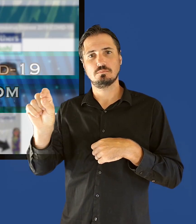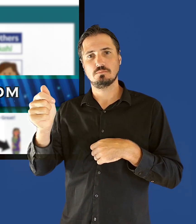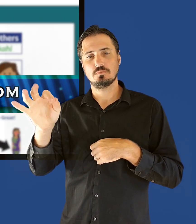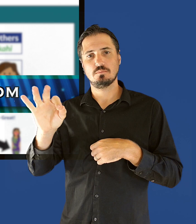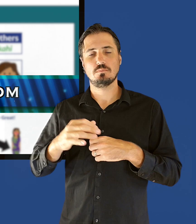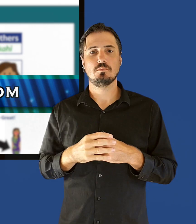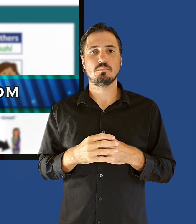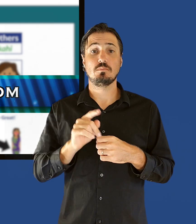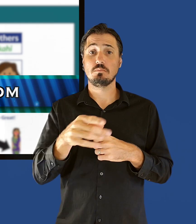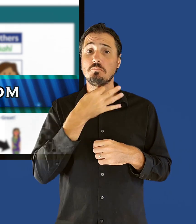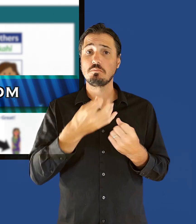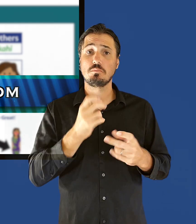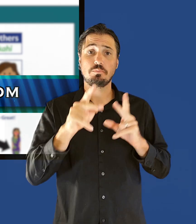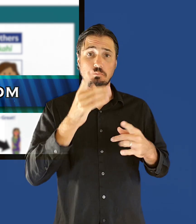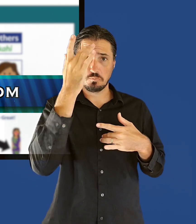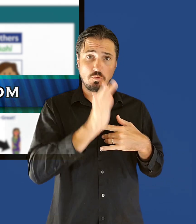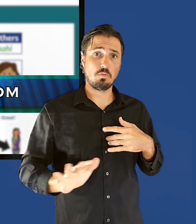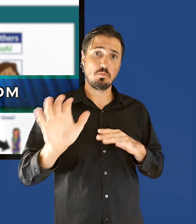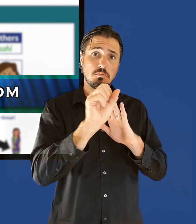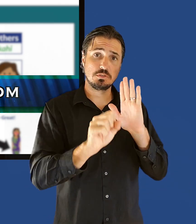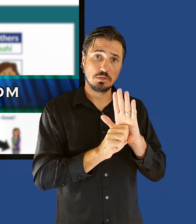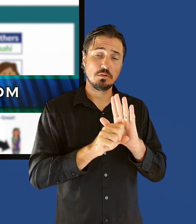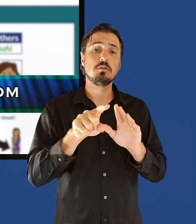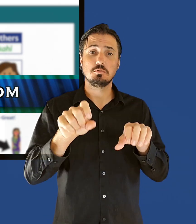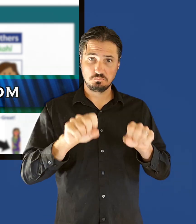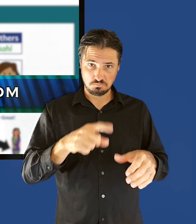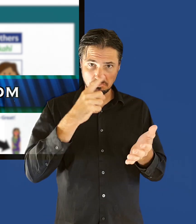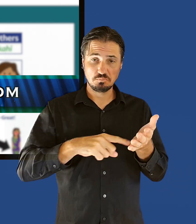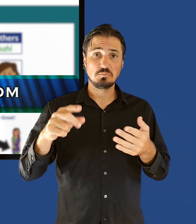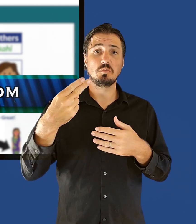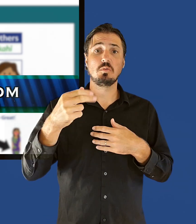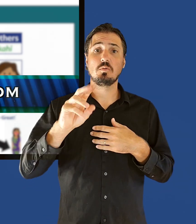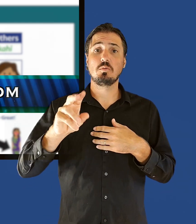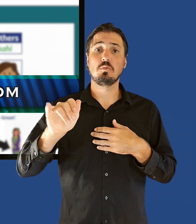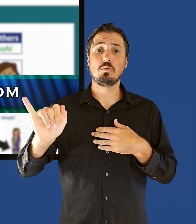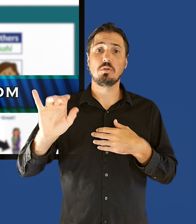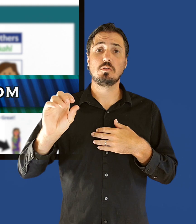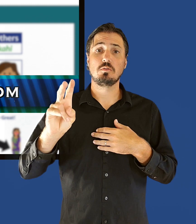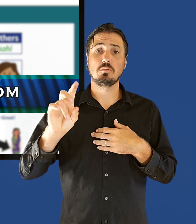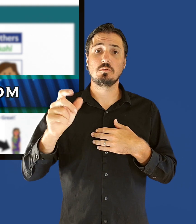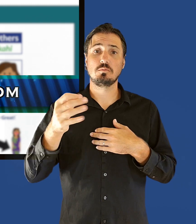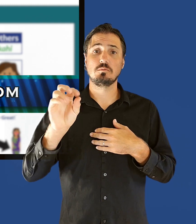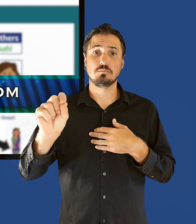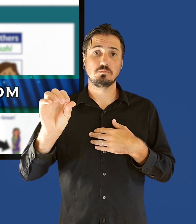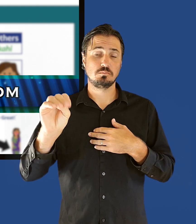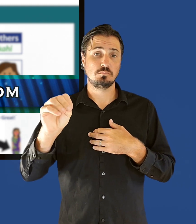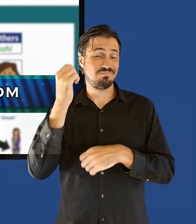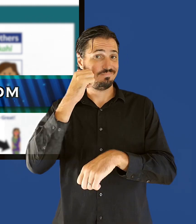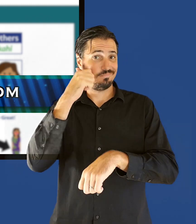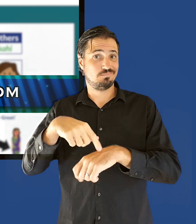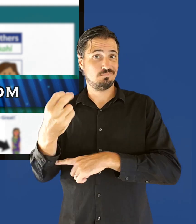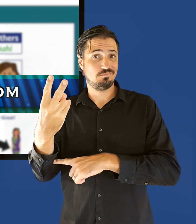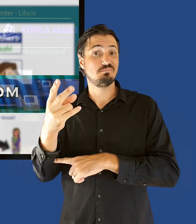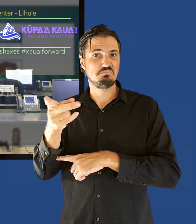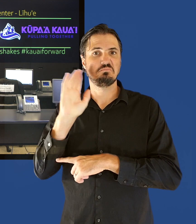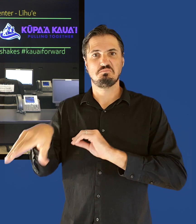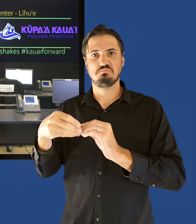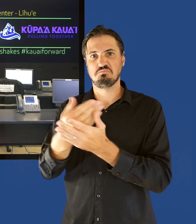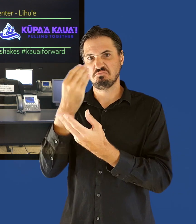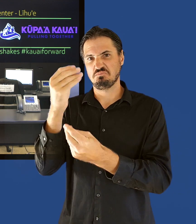To view the total number of positive cases across the state, please visit hawaiicovid19.com. The daily count on this site is updated at noon every day.